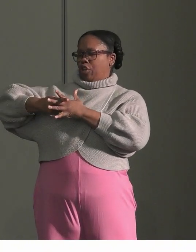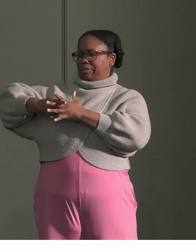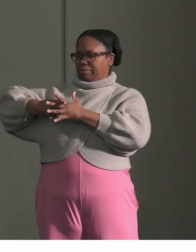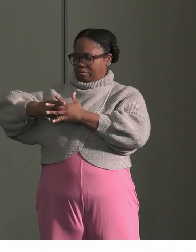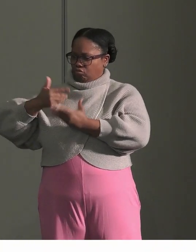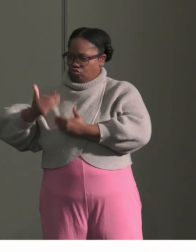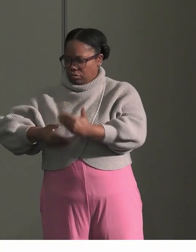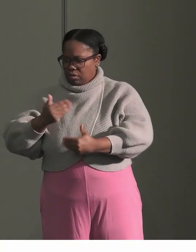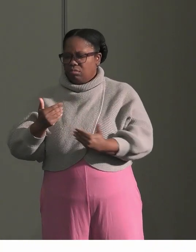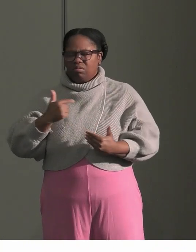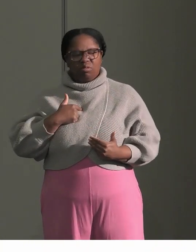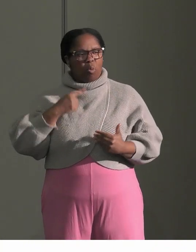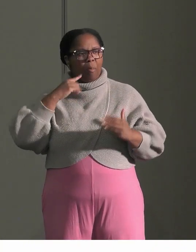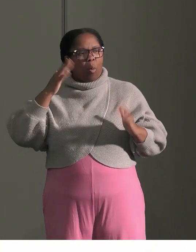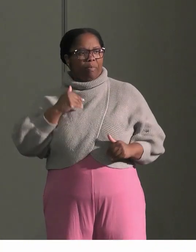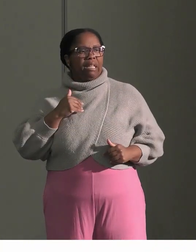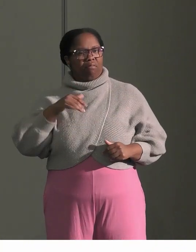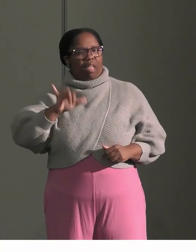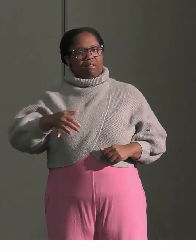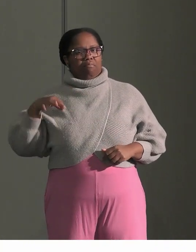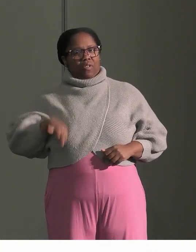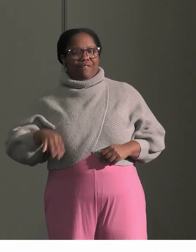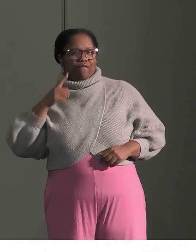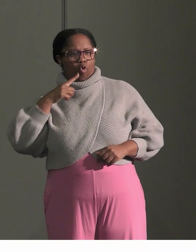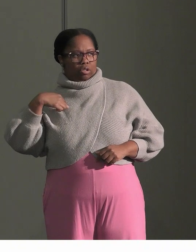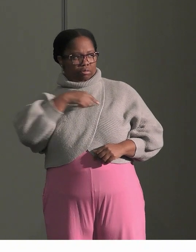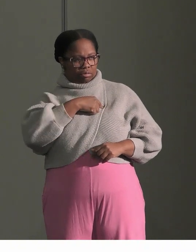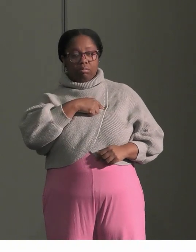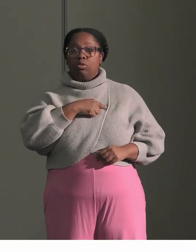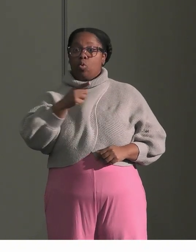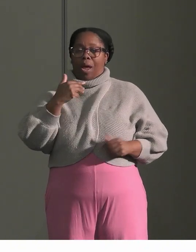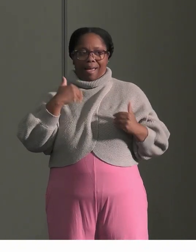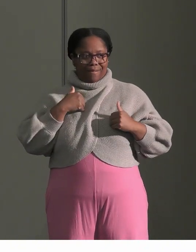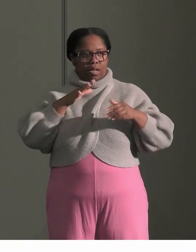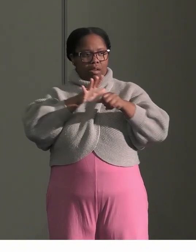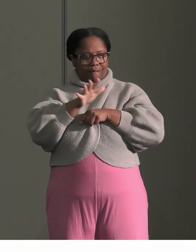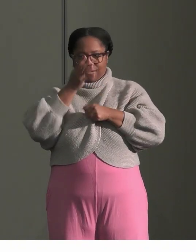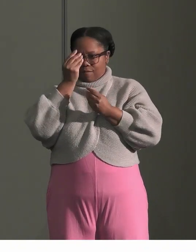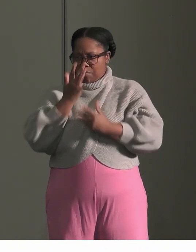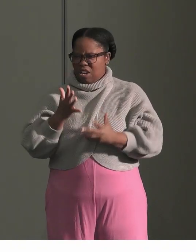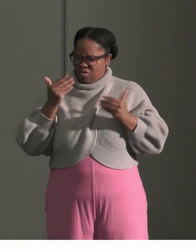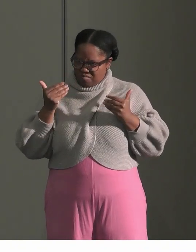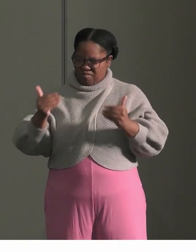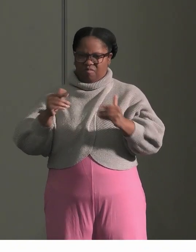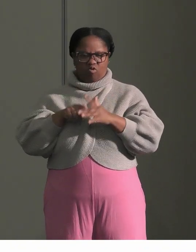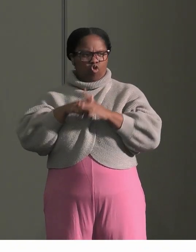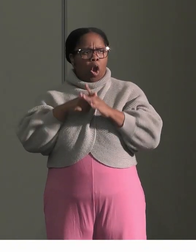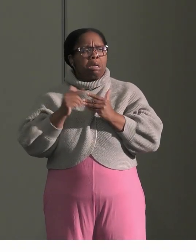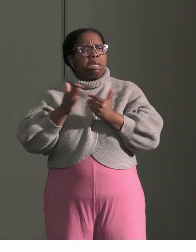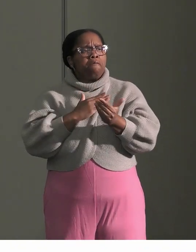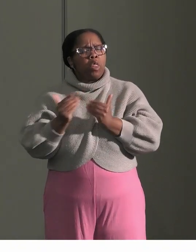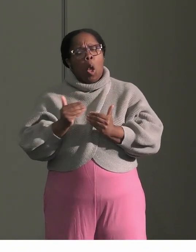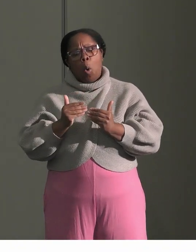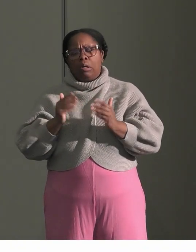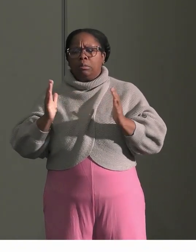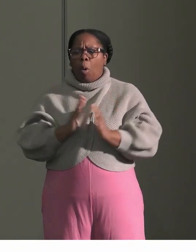away from this with. With you have enough to get started even if it is a small pool. And you just